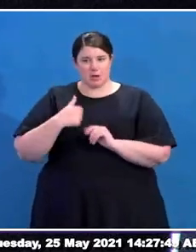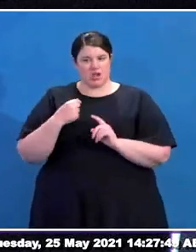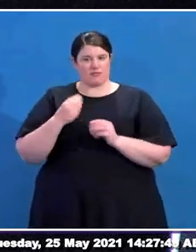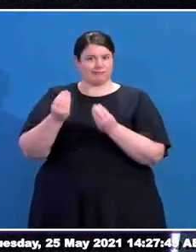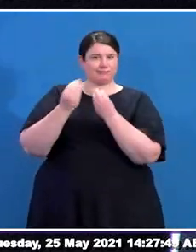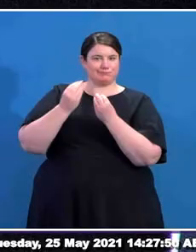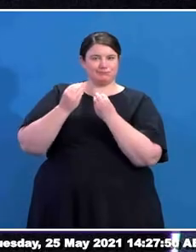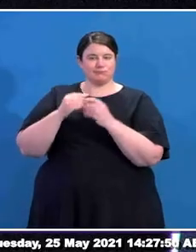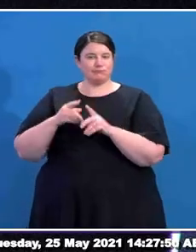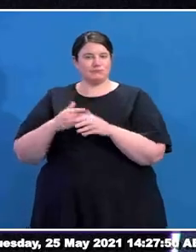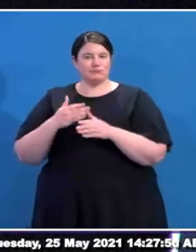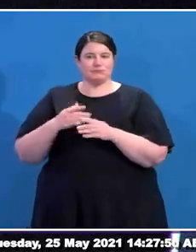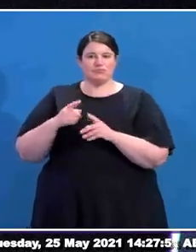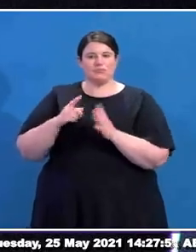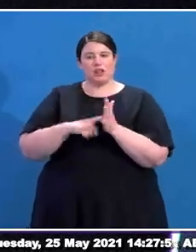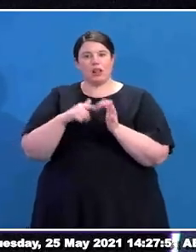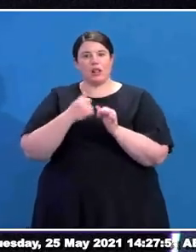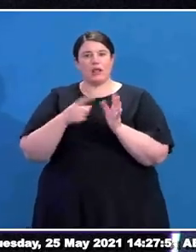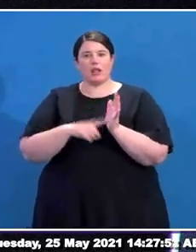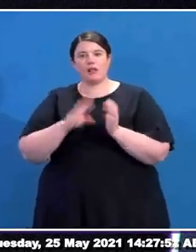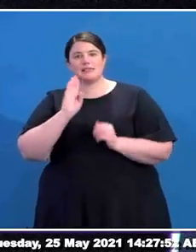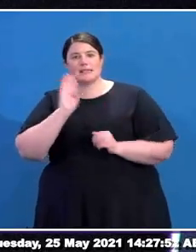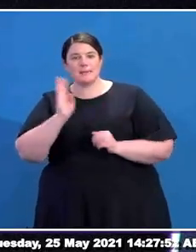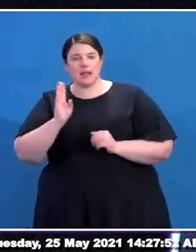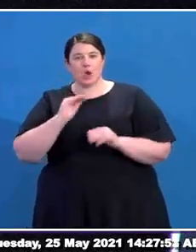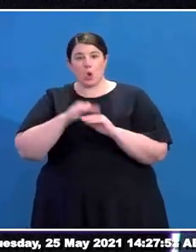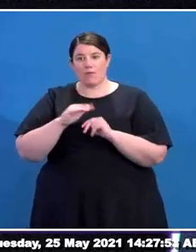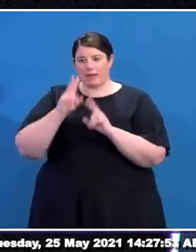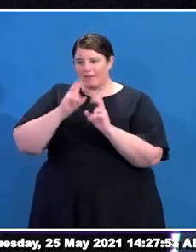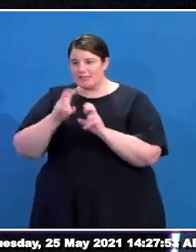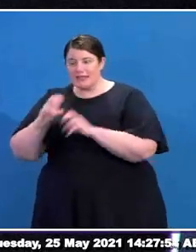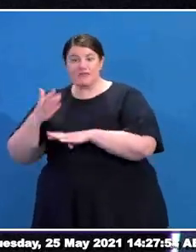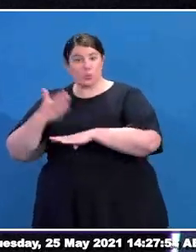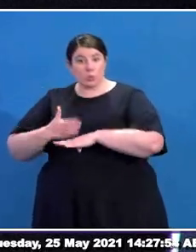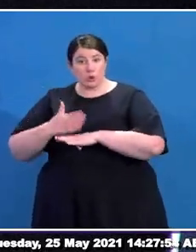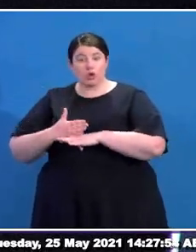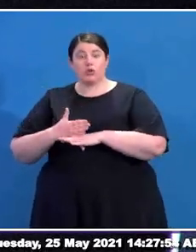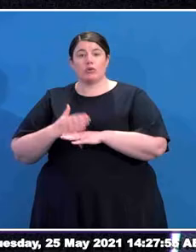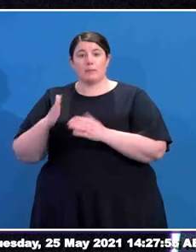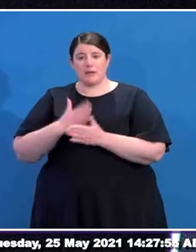some legal seminars on investigative work, procedural fairness, et cetera.